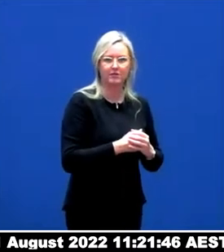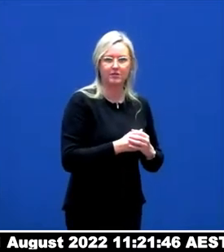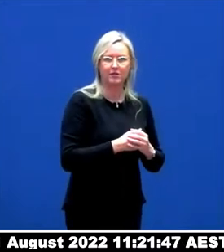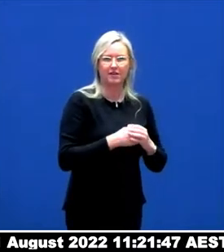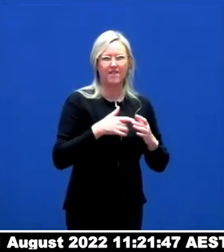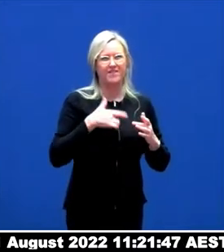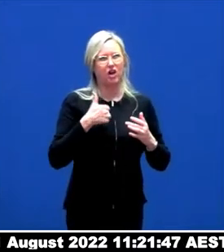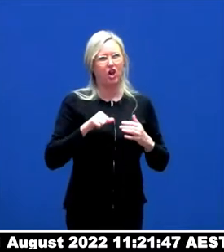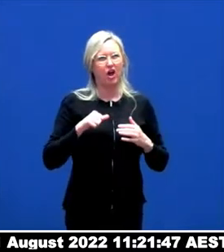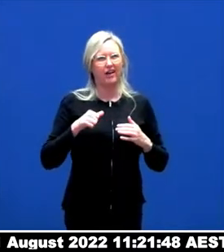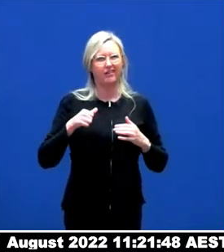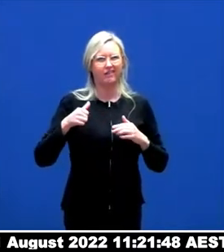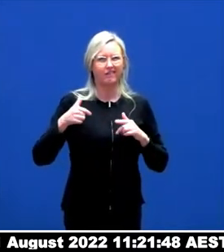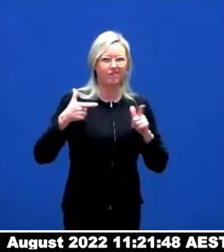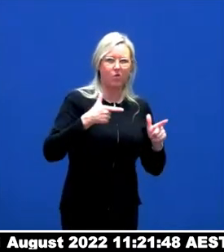like, a forced hand onto you.